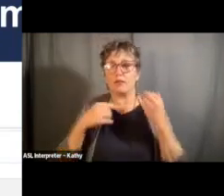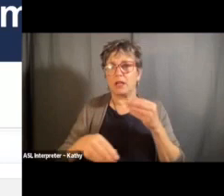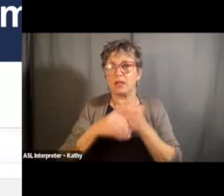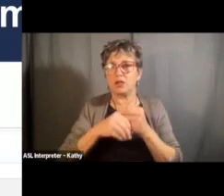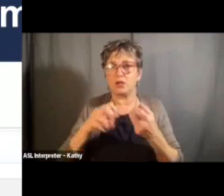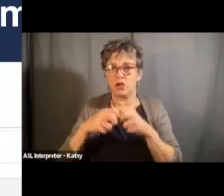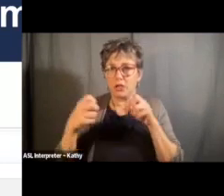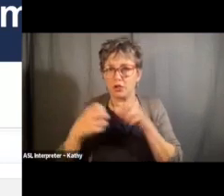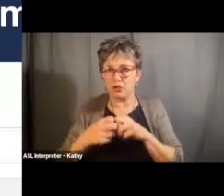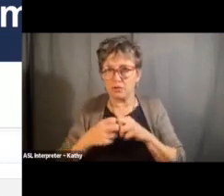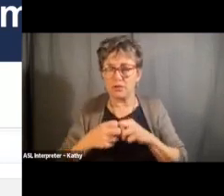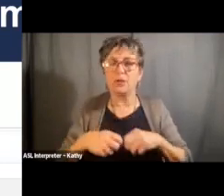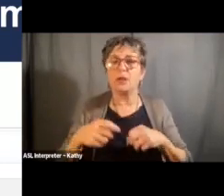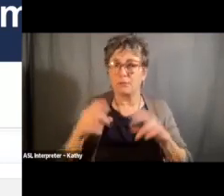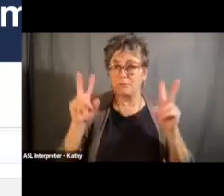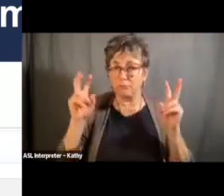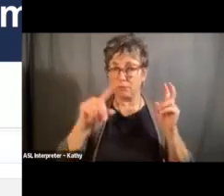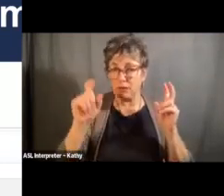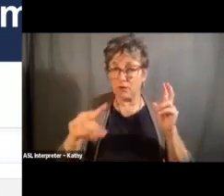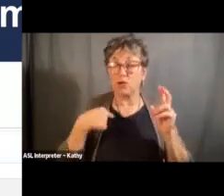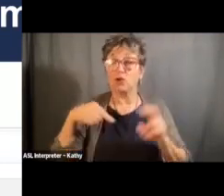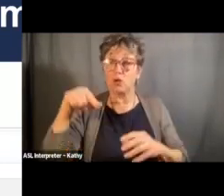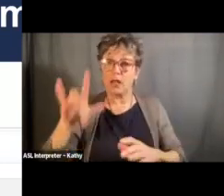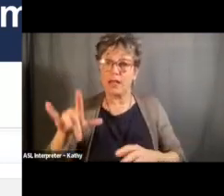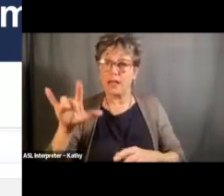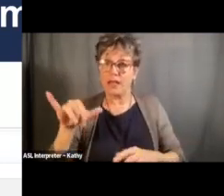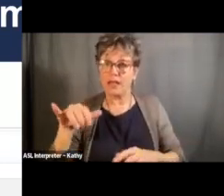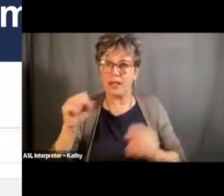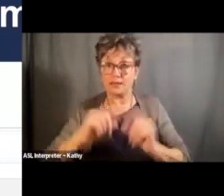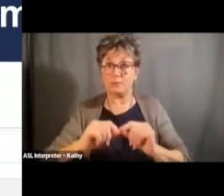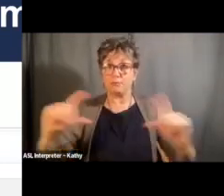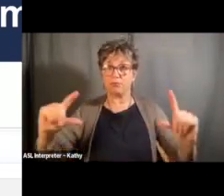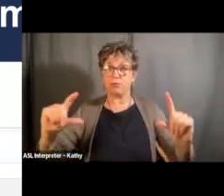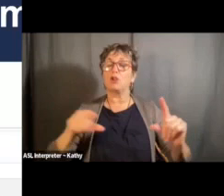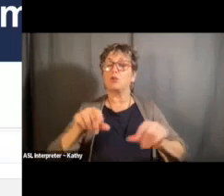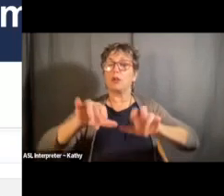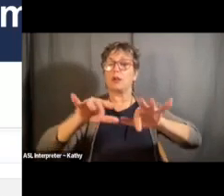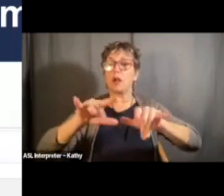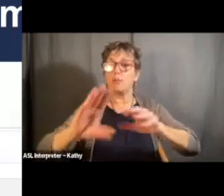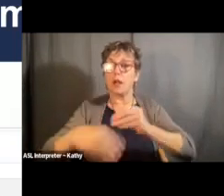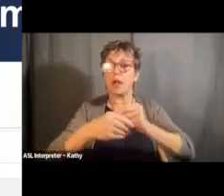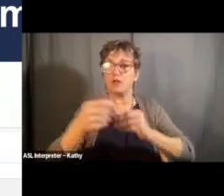use free text. Please do not use any personal names in the free text because that's an identifier we